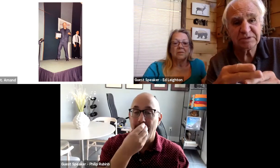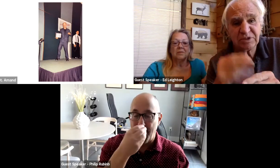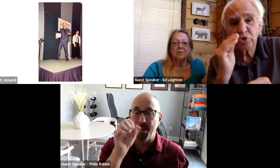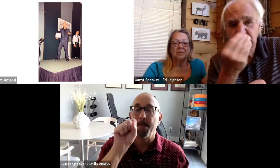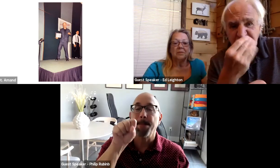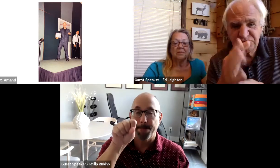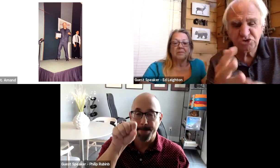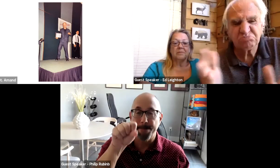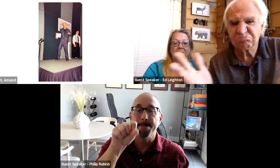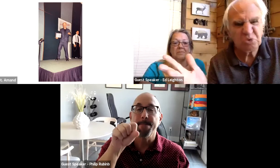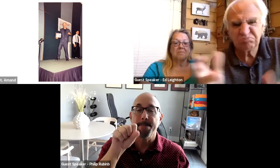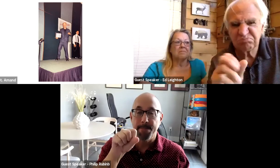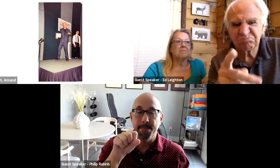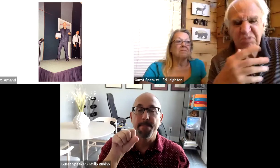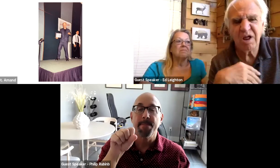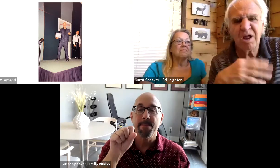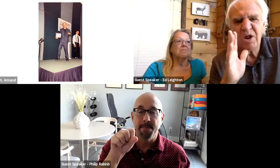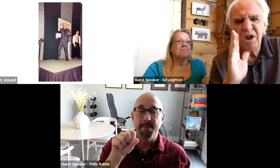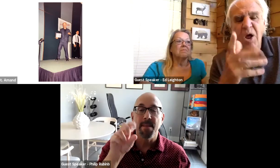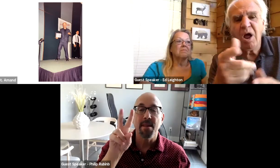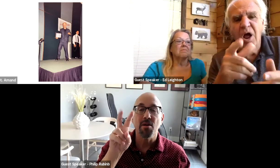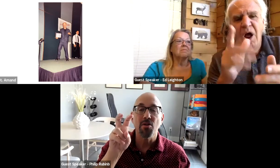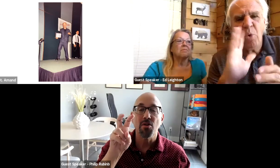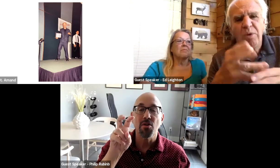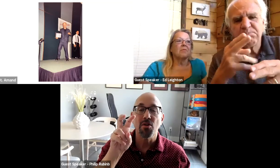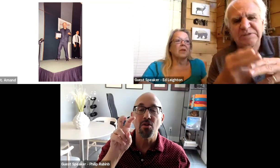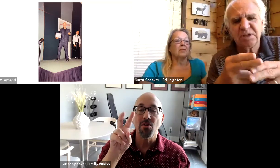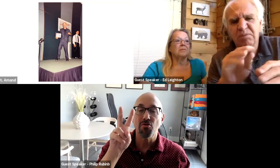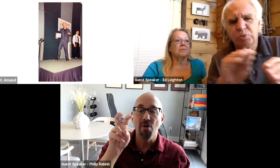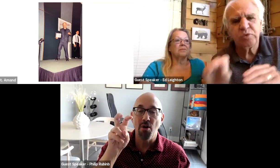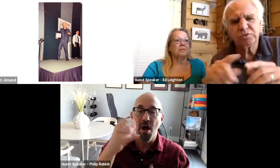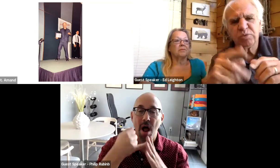the studio, so I think that's-- you know, Orkid talked about that, so I think